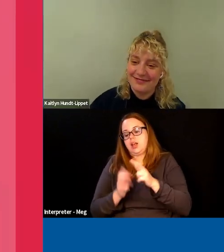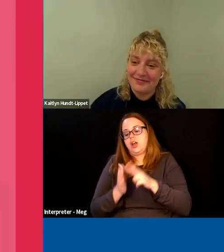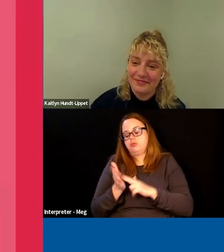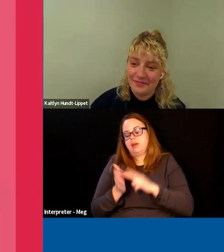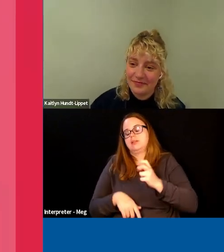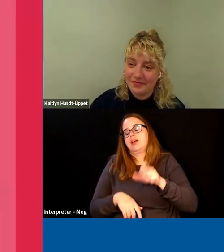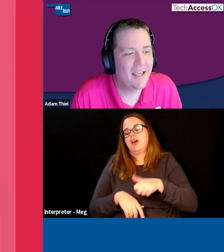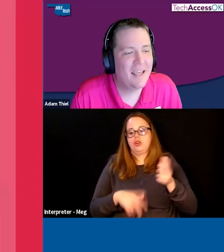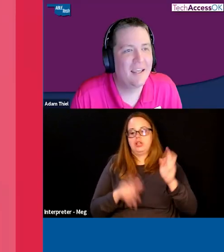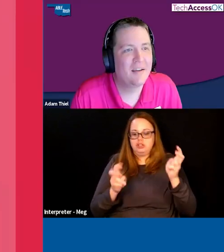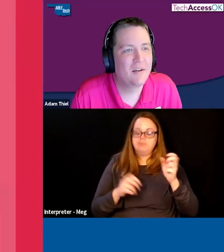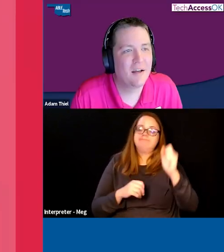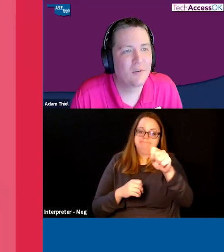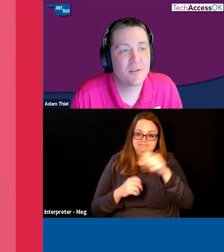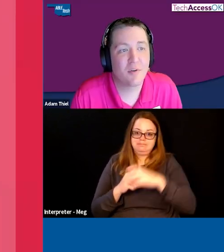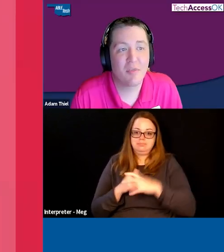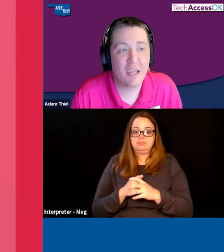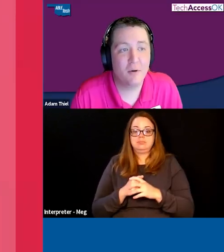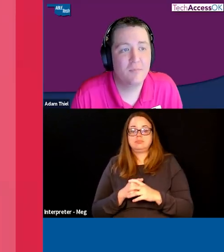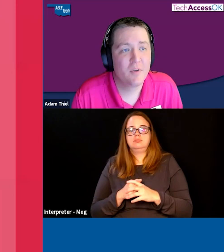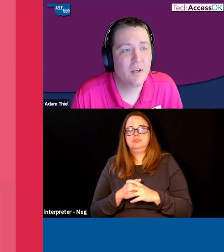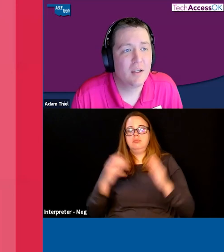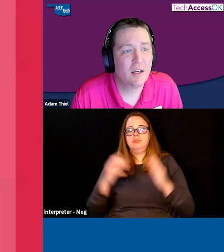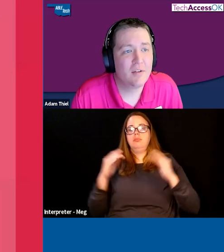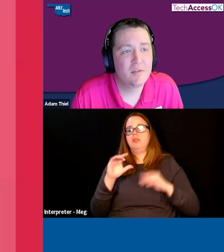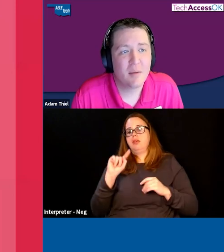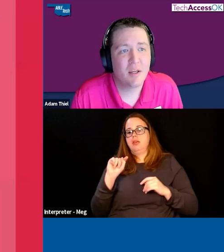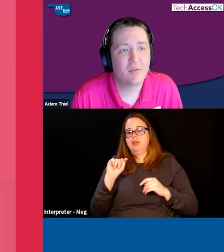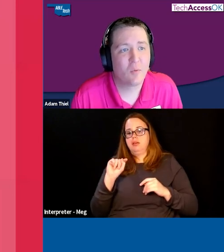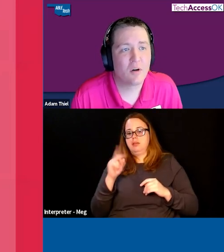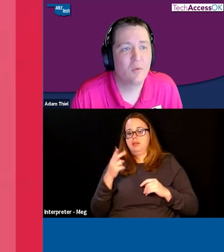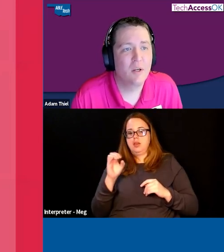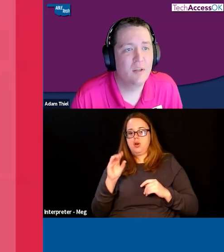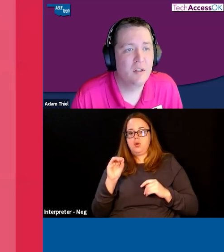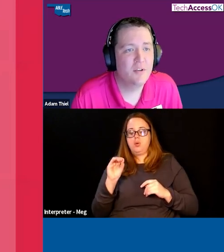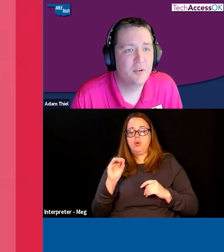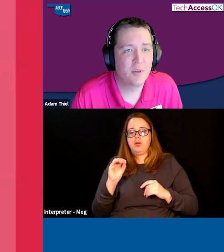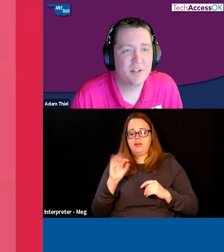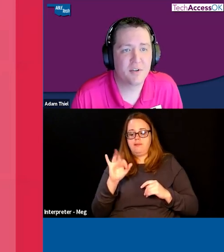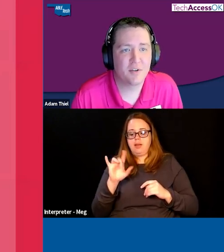Next we have a question from Theo. Does Fable ever work with individual researchers